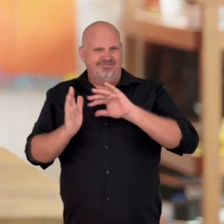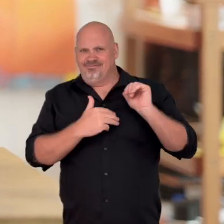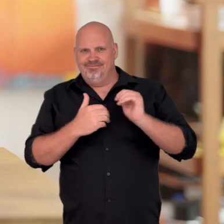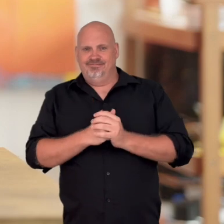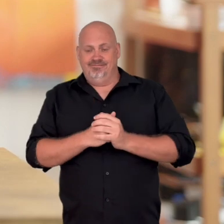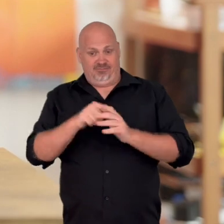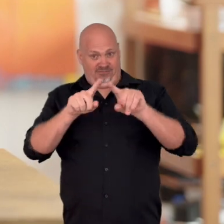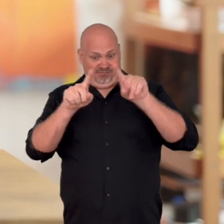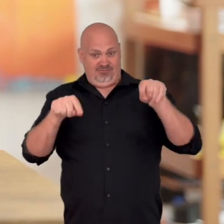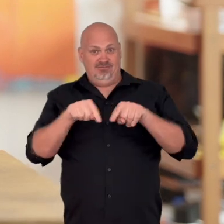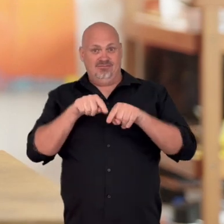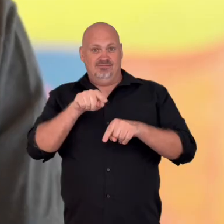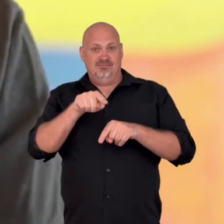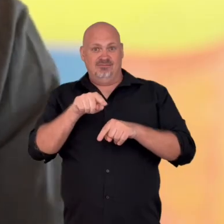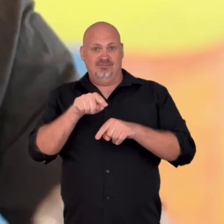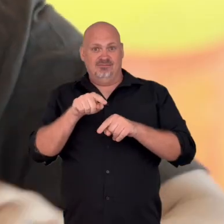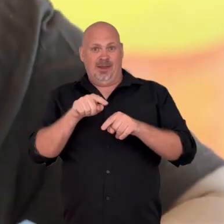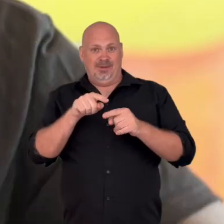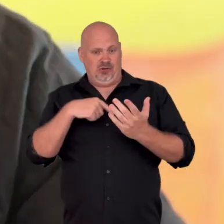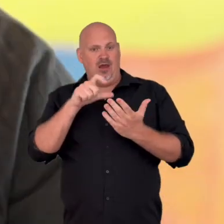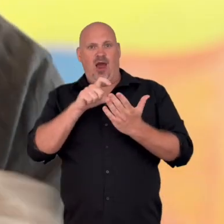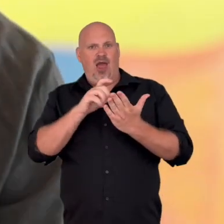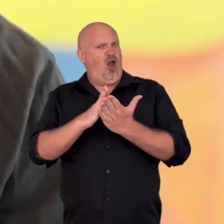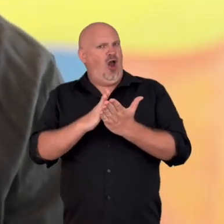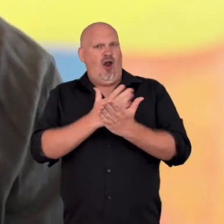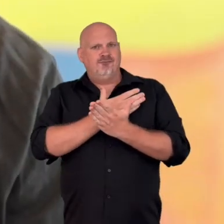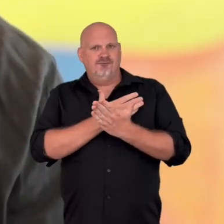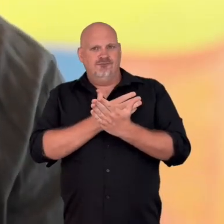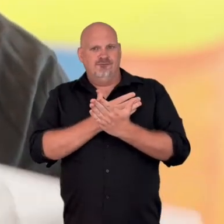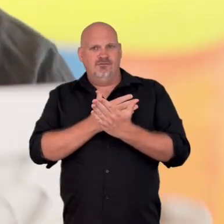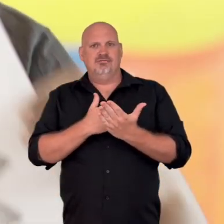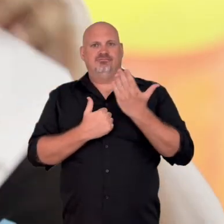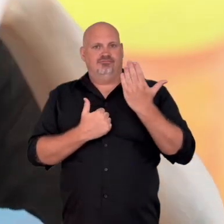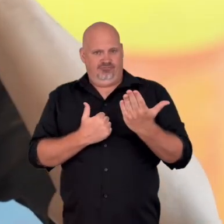the images that we're gonna that we're gonna be using so if you want to paint anything a shoe a face